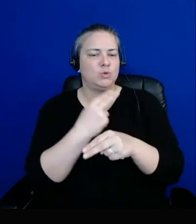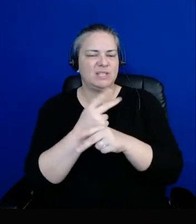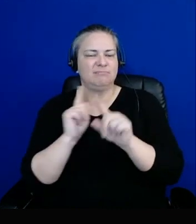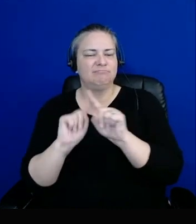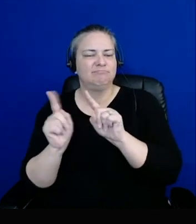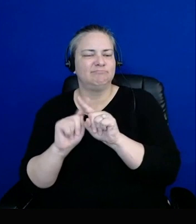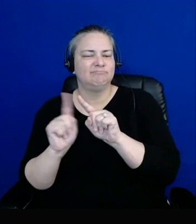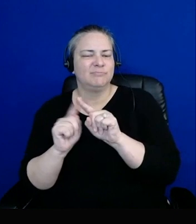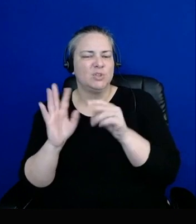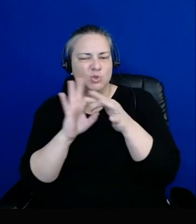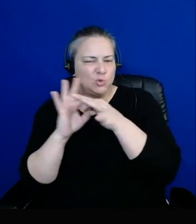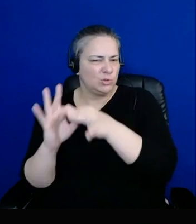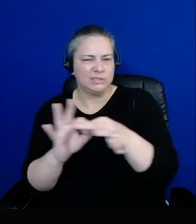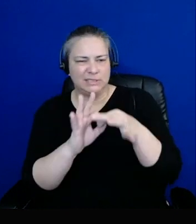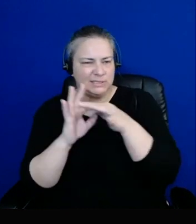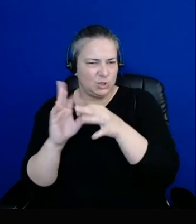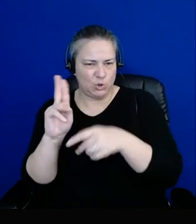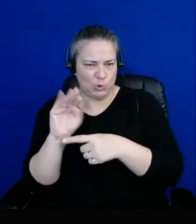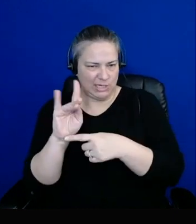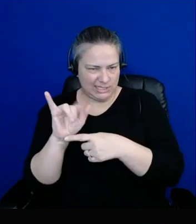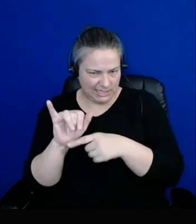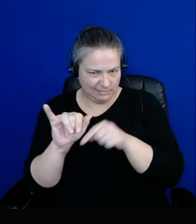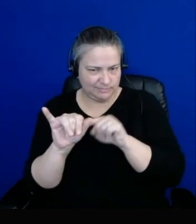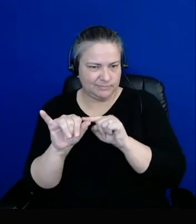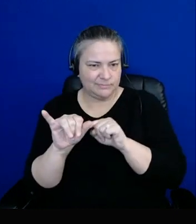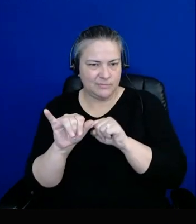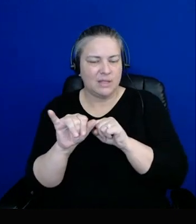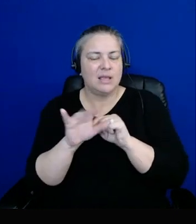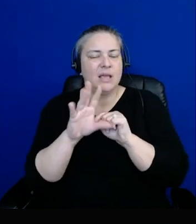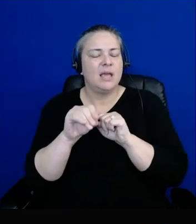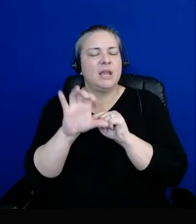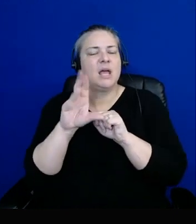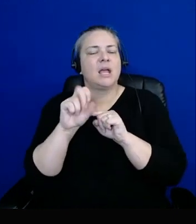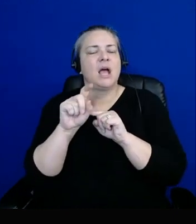video server, Azure DevOps and custom virtual machines.